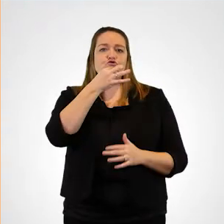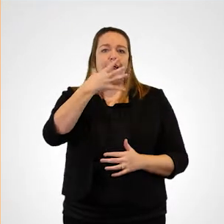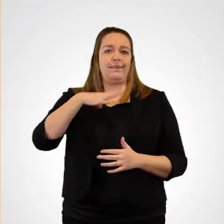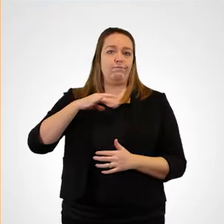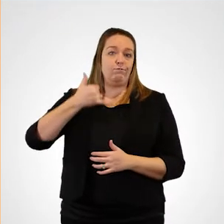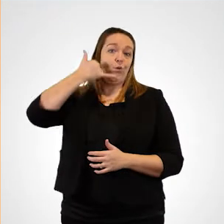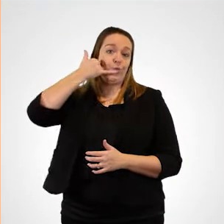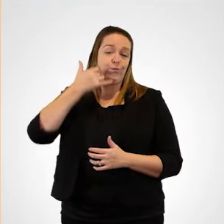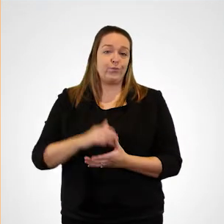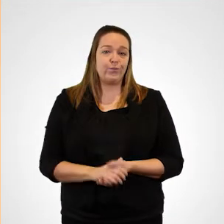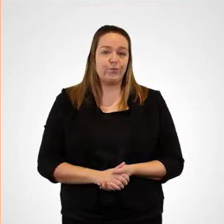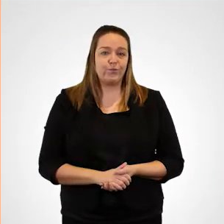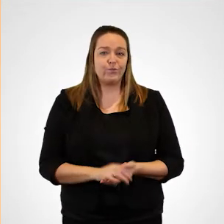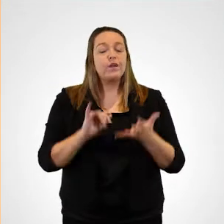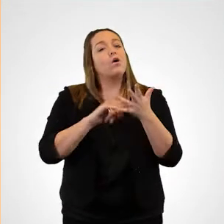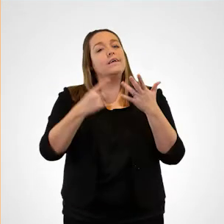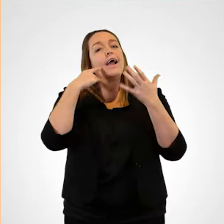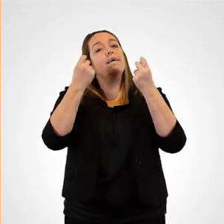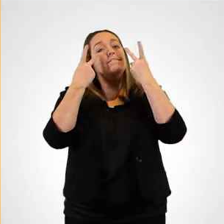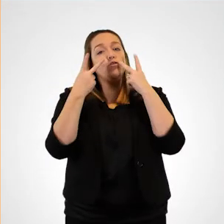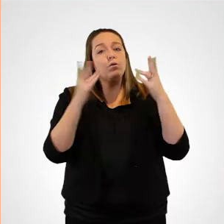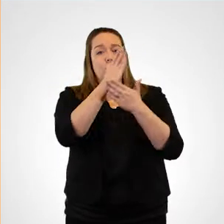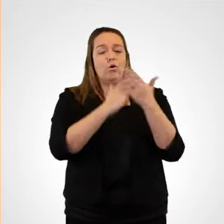So we've seen then that the visual component of speech